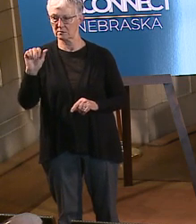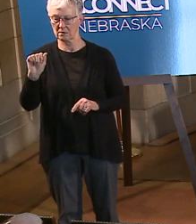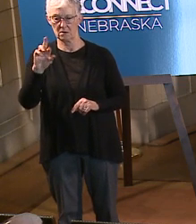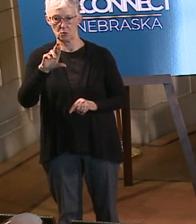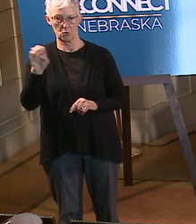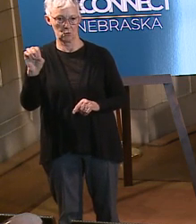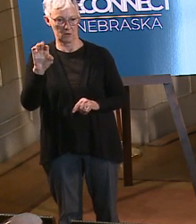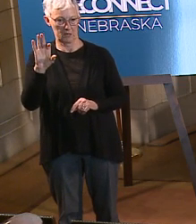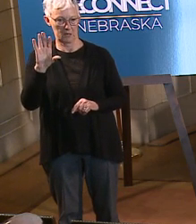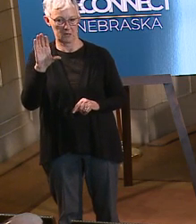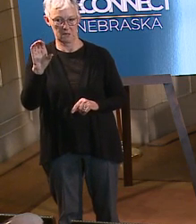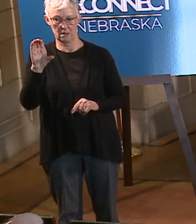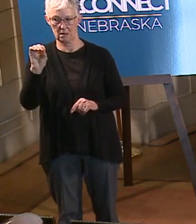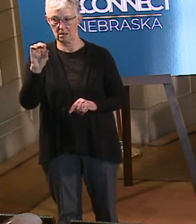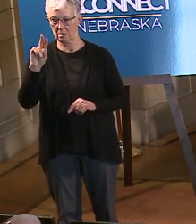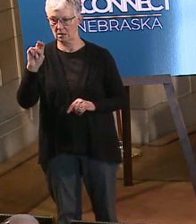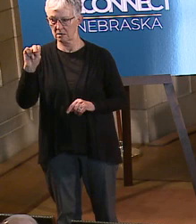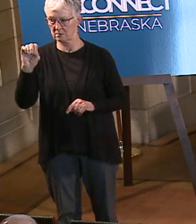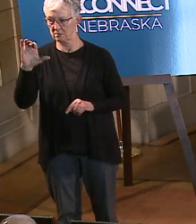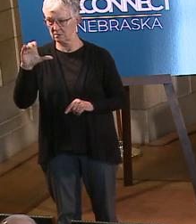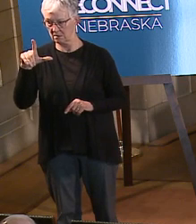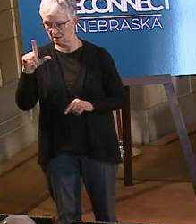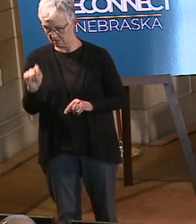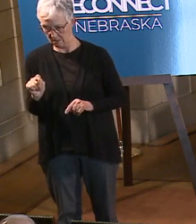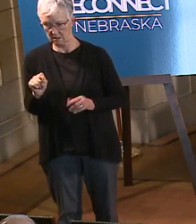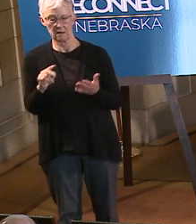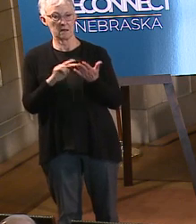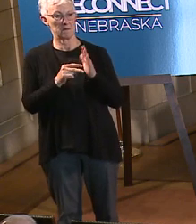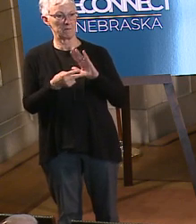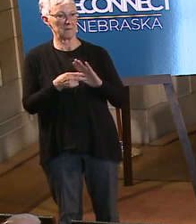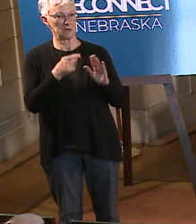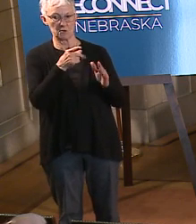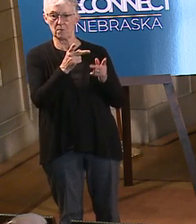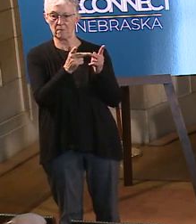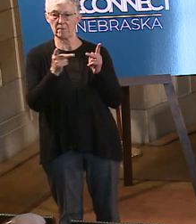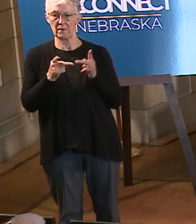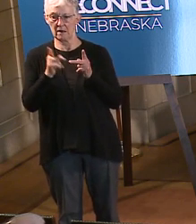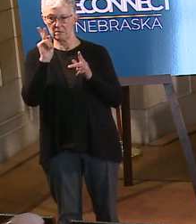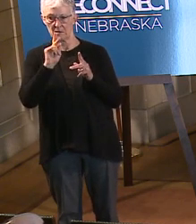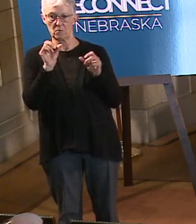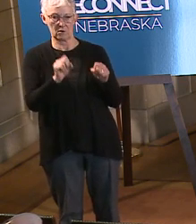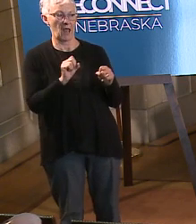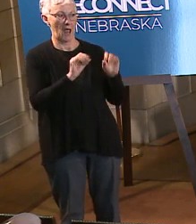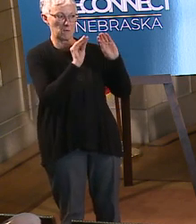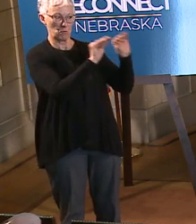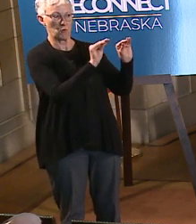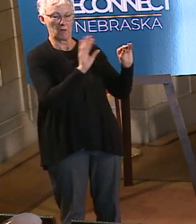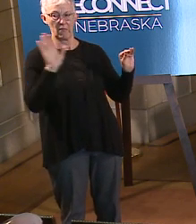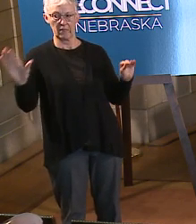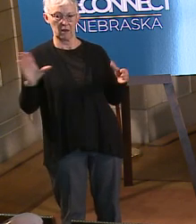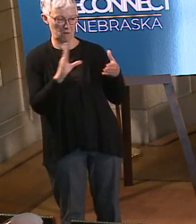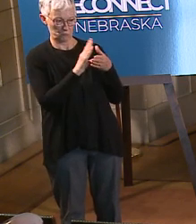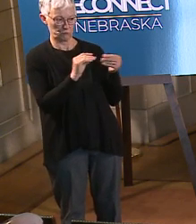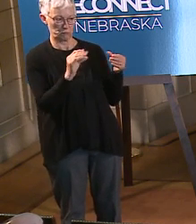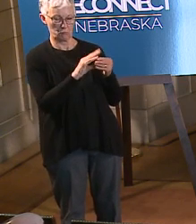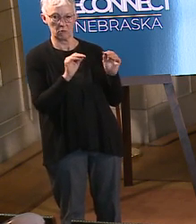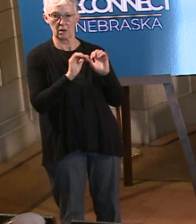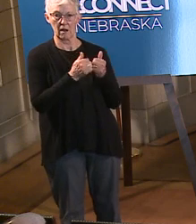THE LAUNCH OF NEBRASKA REFLECTS. IT'S AN ONLINE PLATFORM THAT ALLOWS NEBRASKANS TO HONOR AND